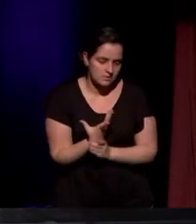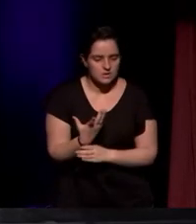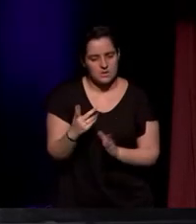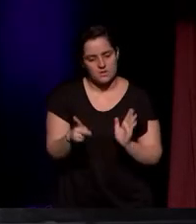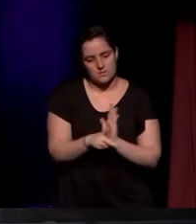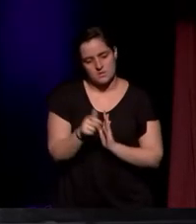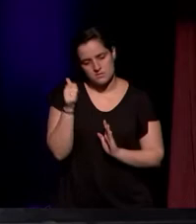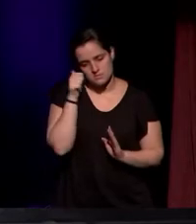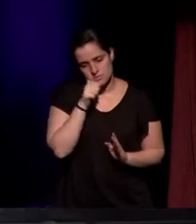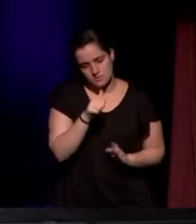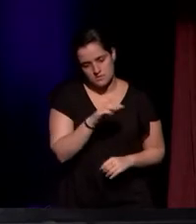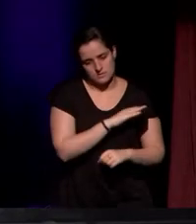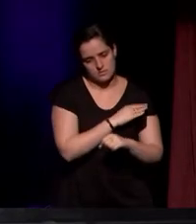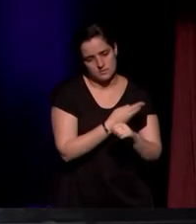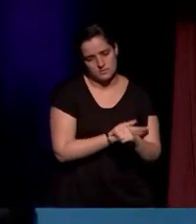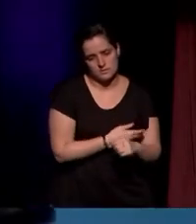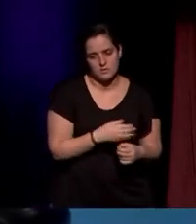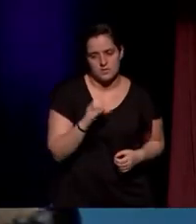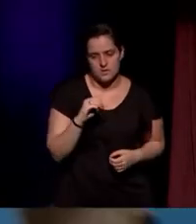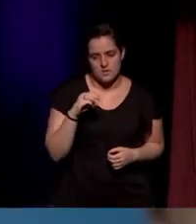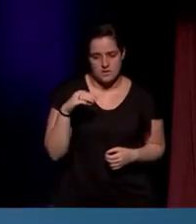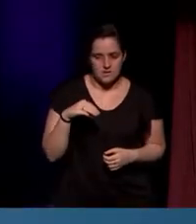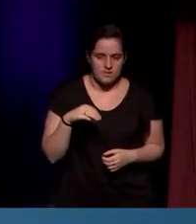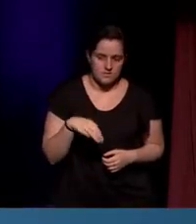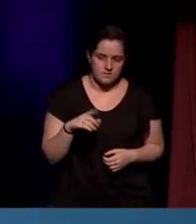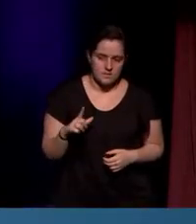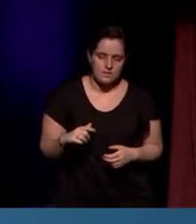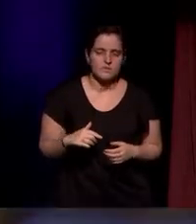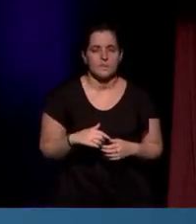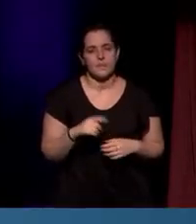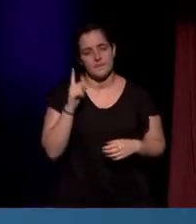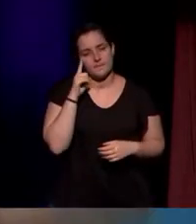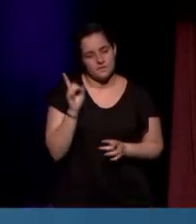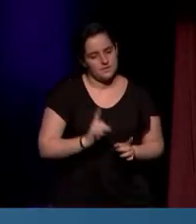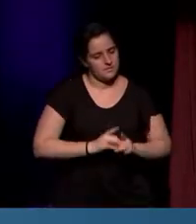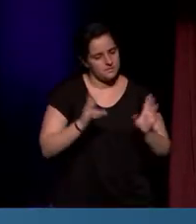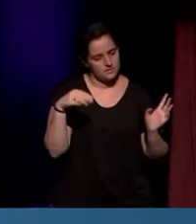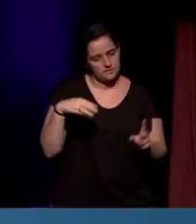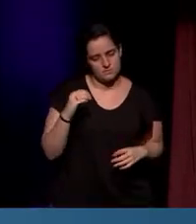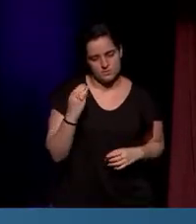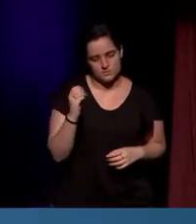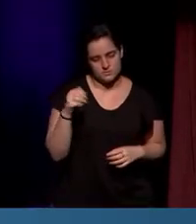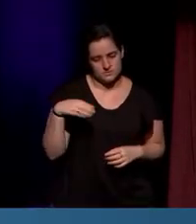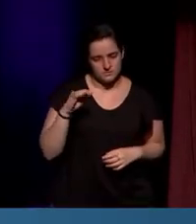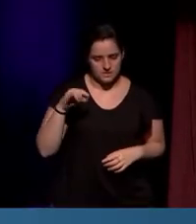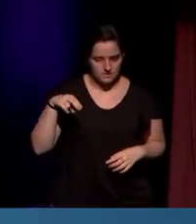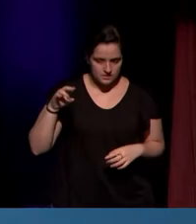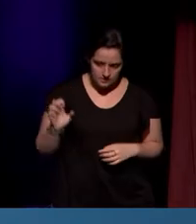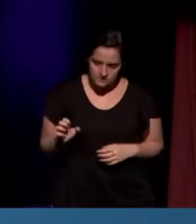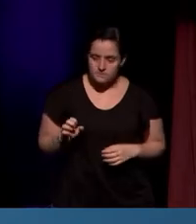the day of creation of WMO, the Independence Day of Mozambique, etc.